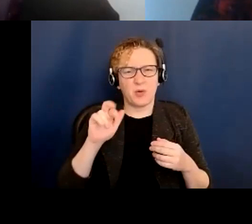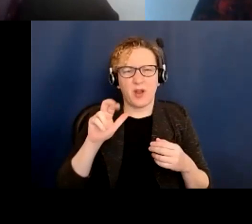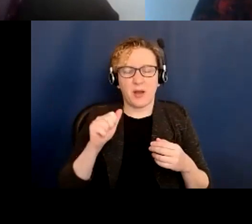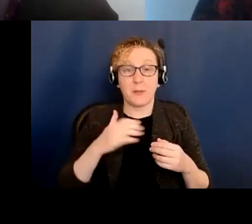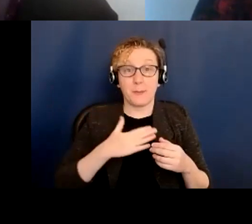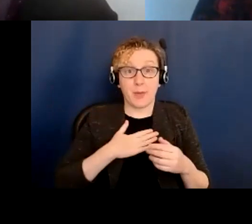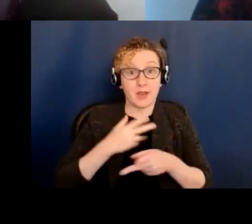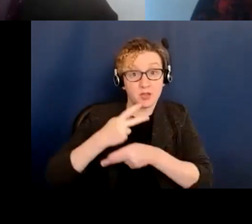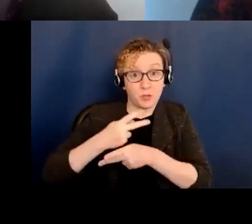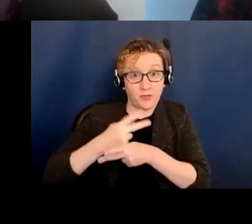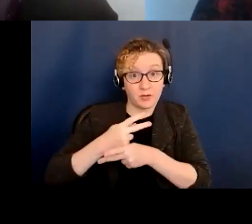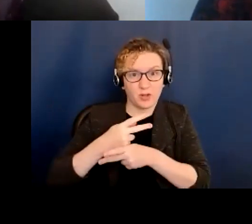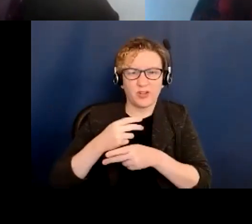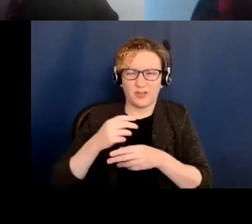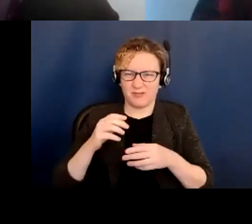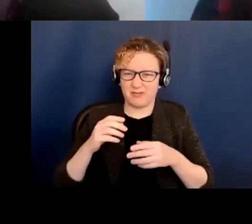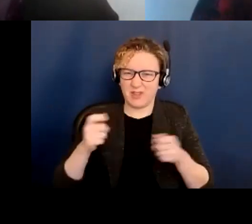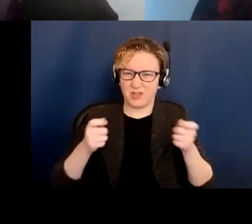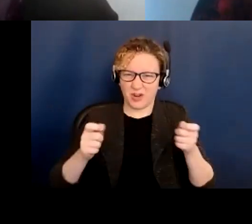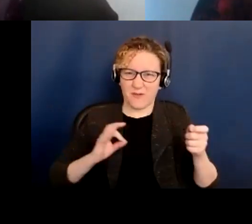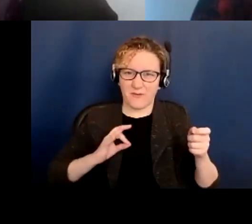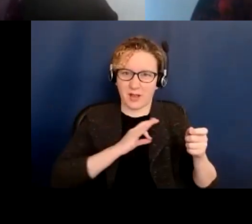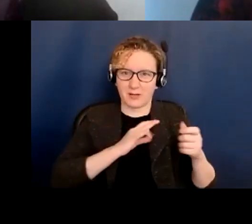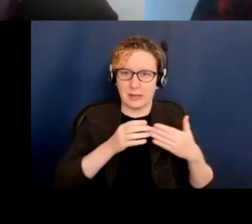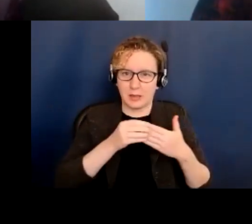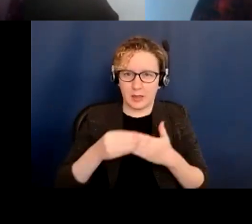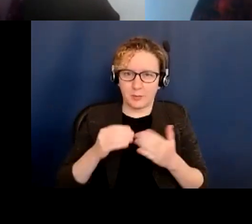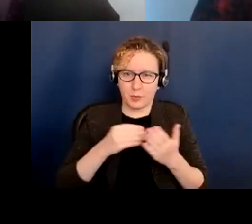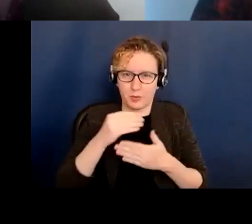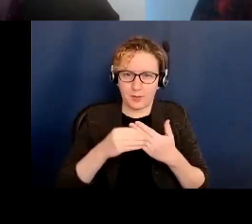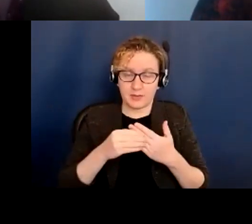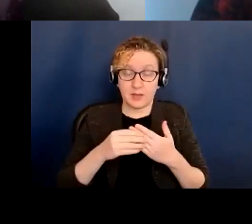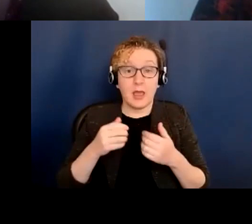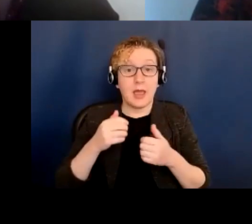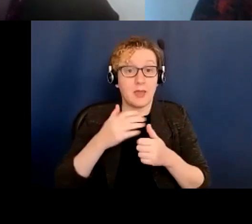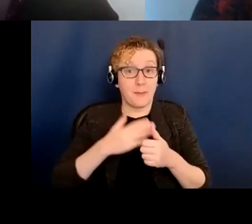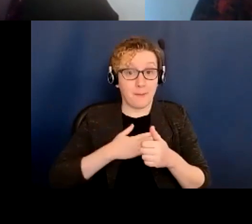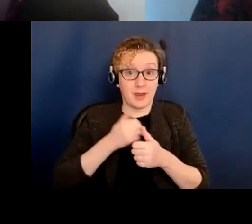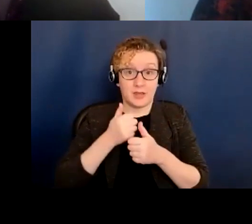director of education abroad overall to determine how to fund this particular expectancy.